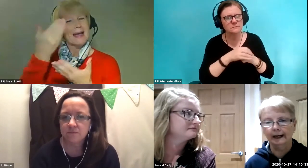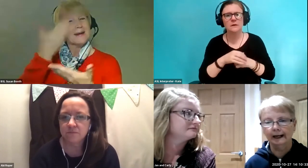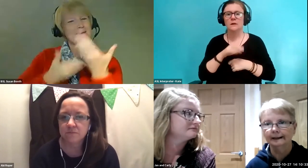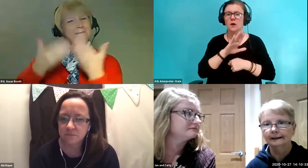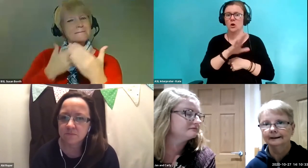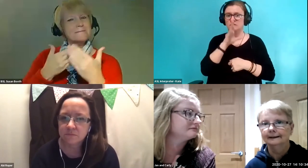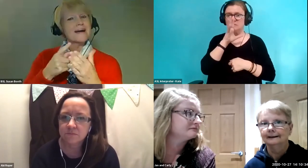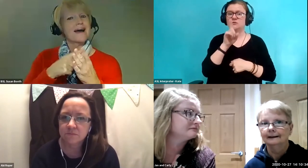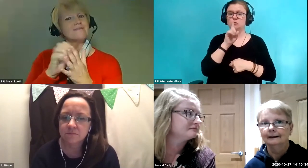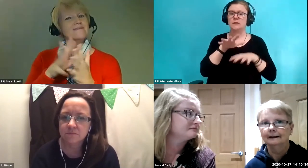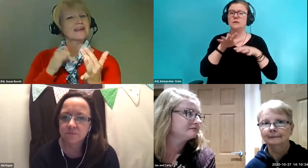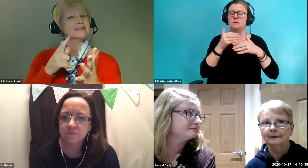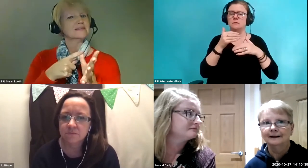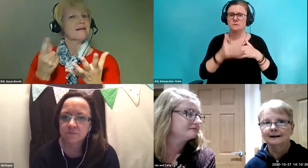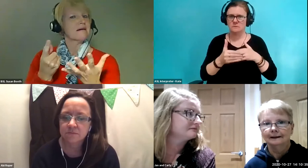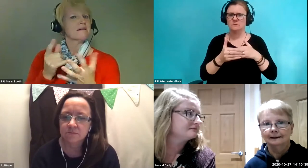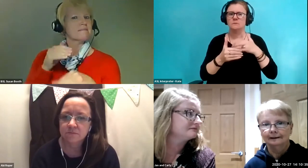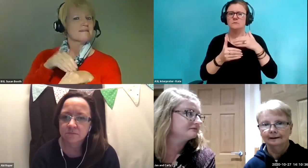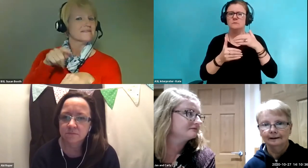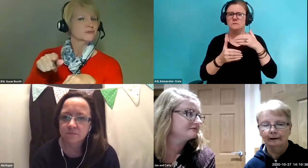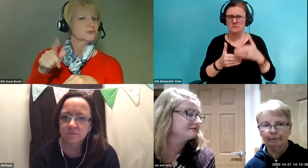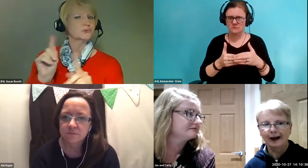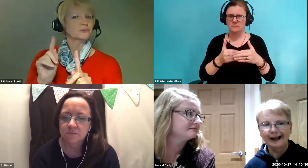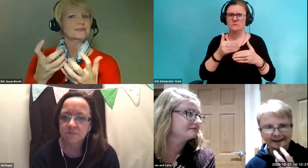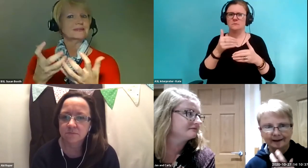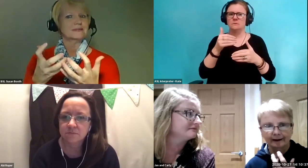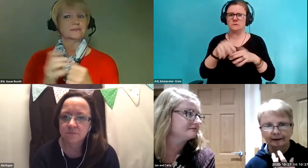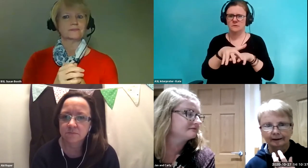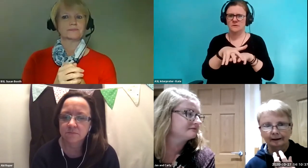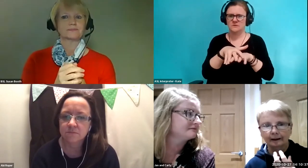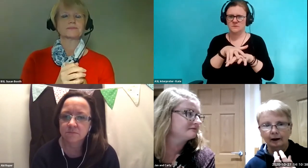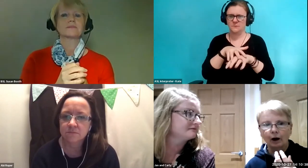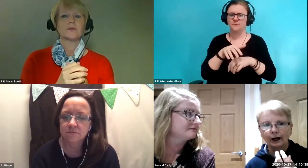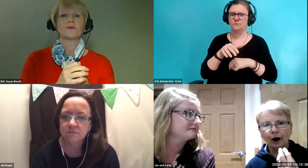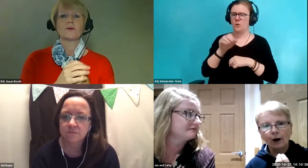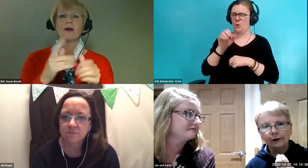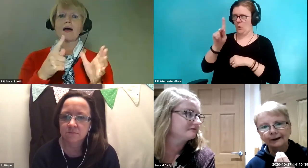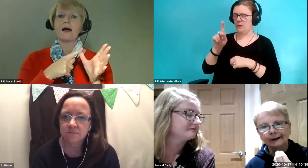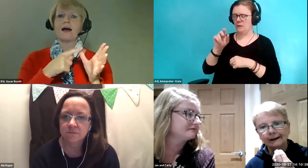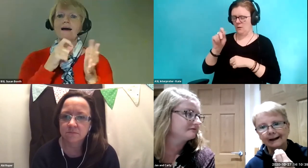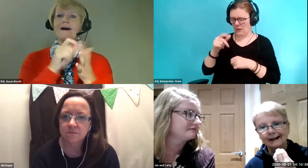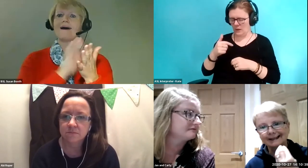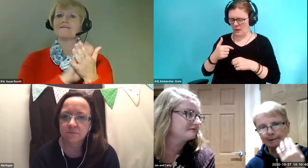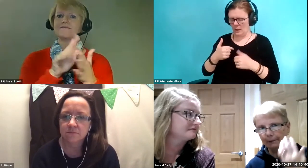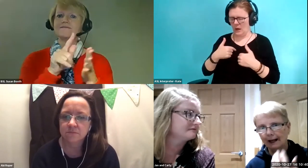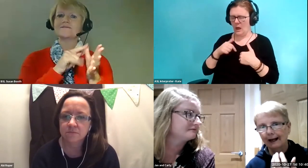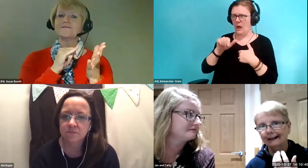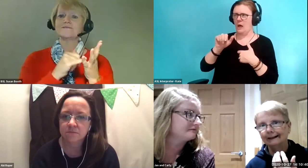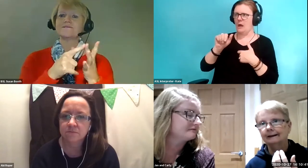okay um aphasia uh I can't explain